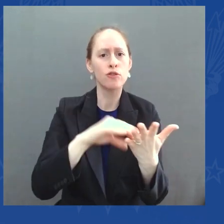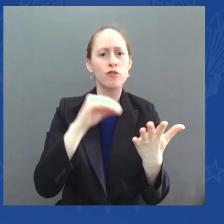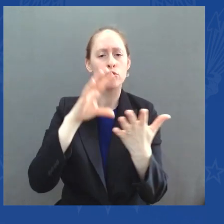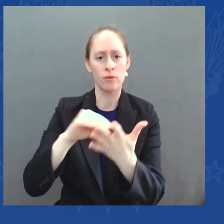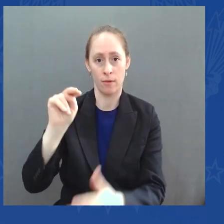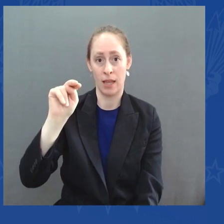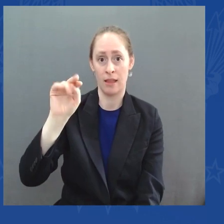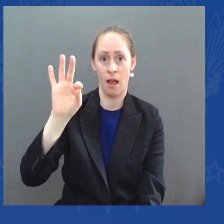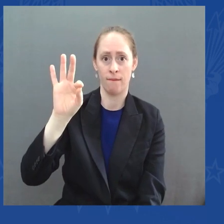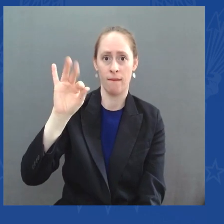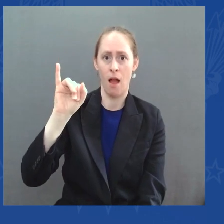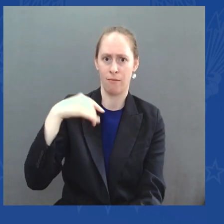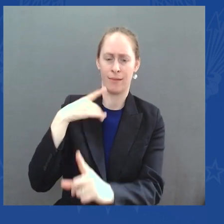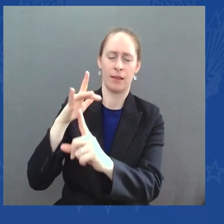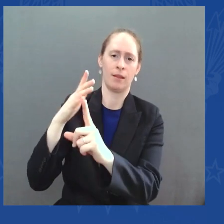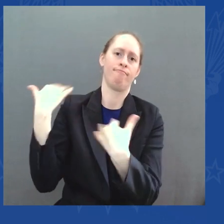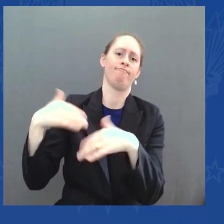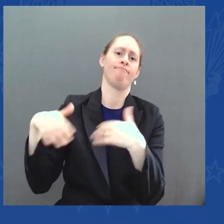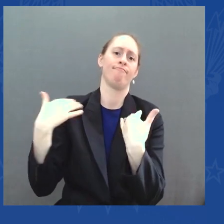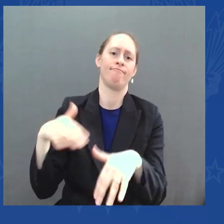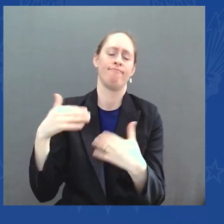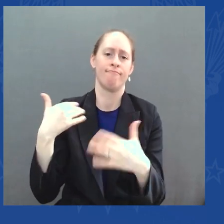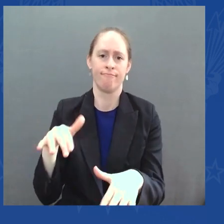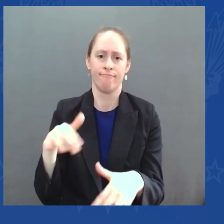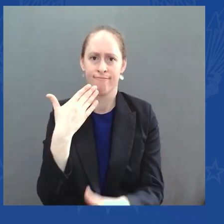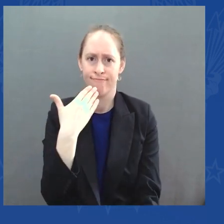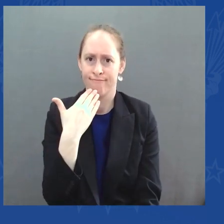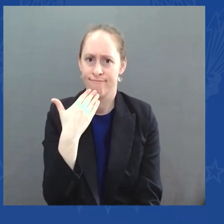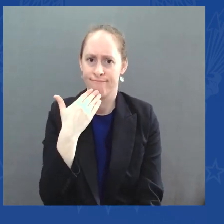and local roots where your home every day,